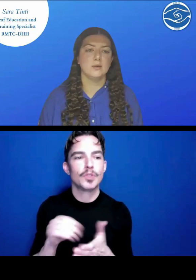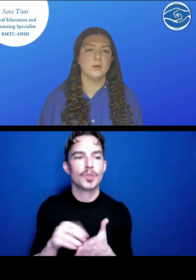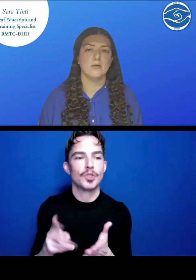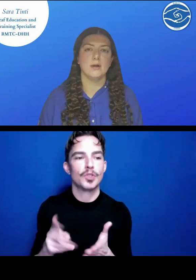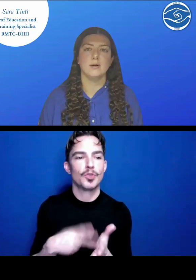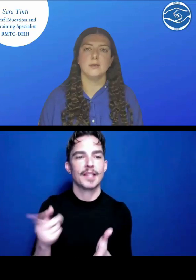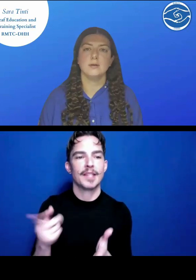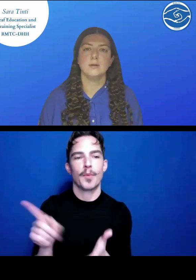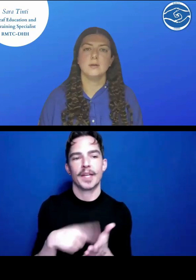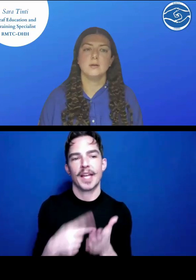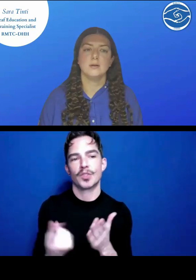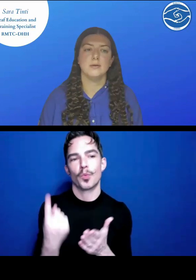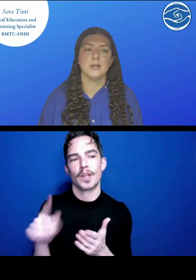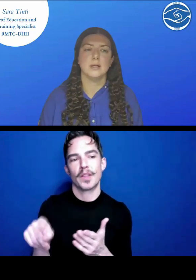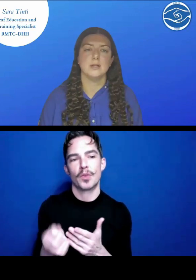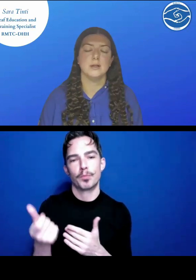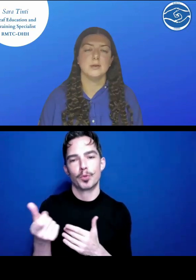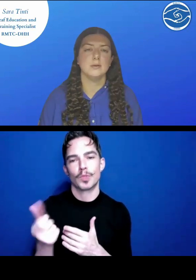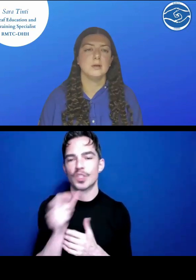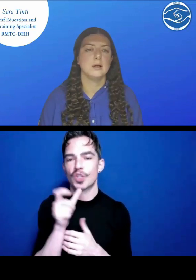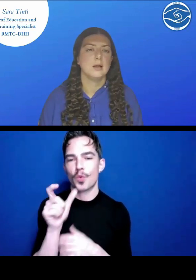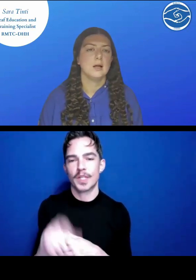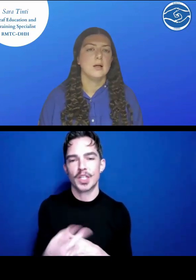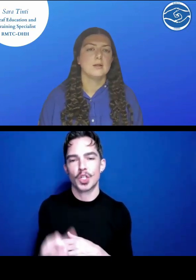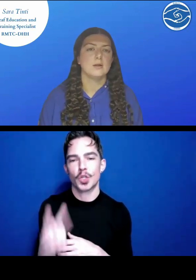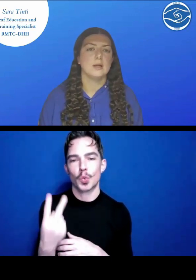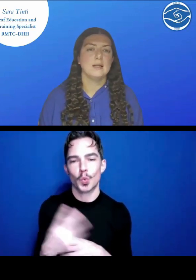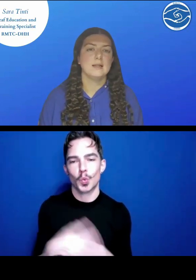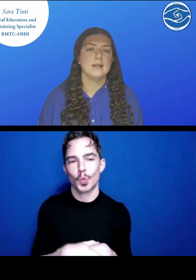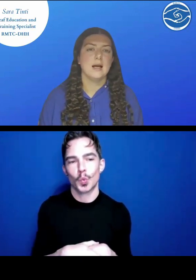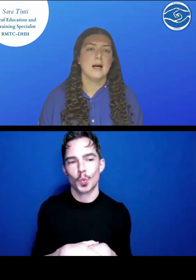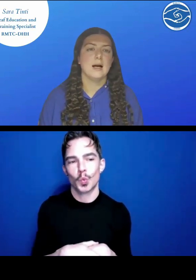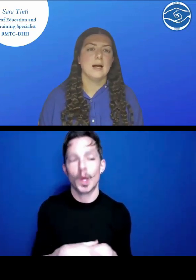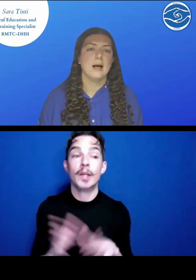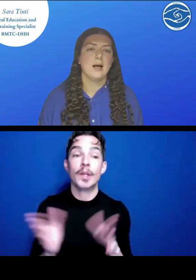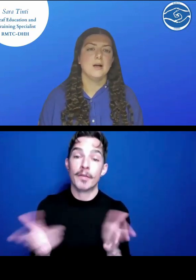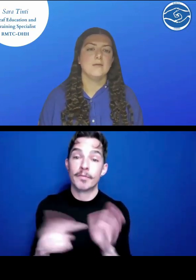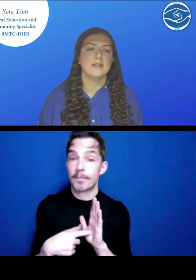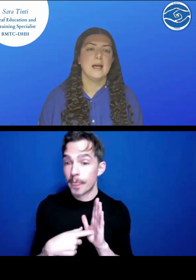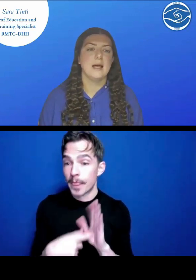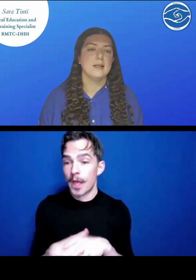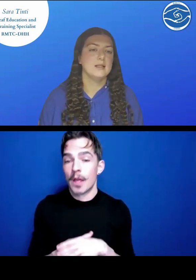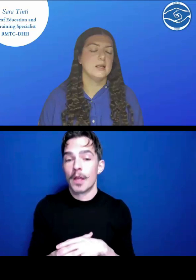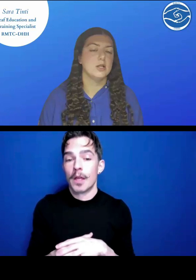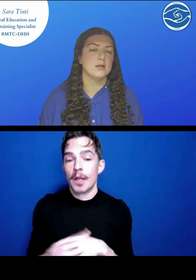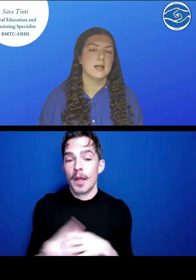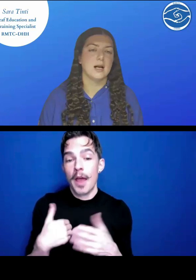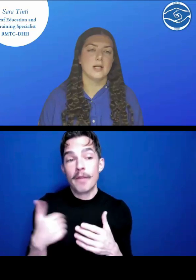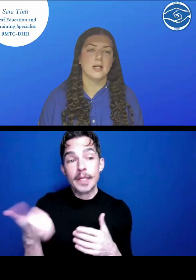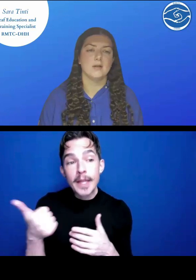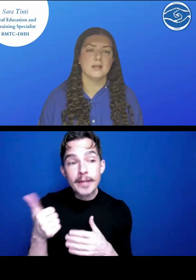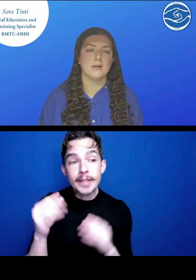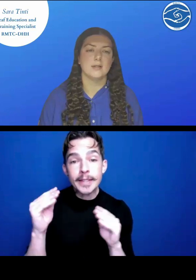cancel one of those. Don't need to. So, let's say I have 10 teachers that I want to give this out